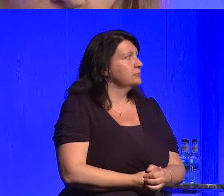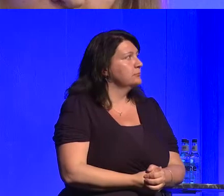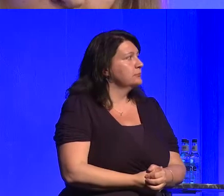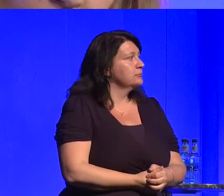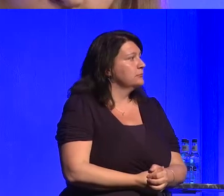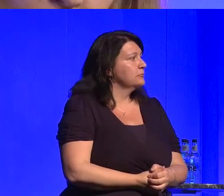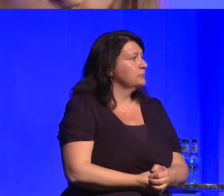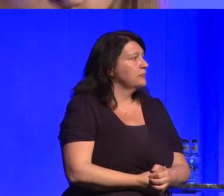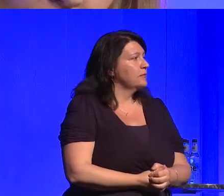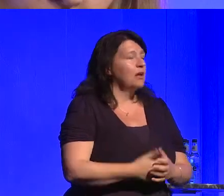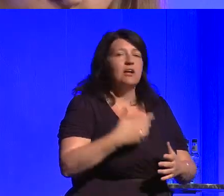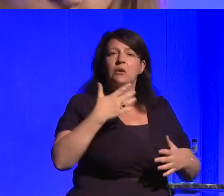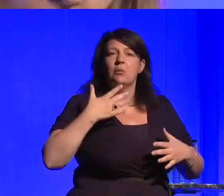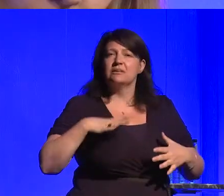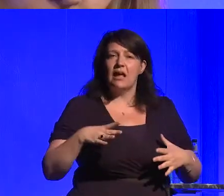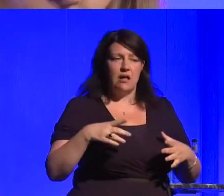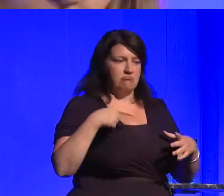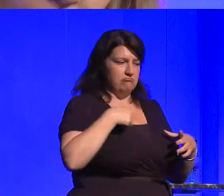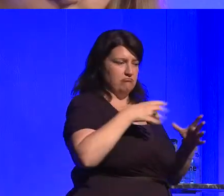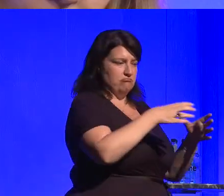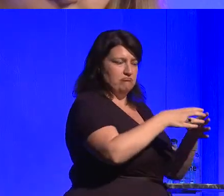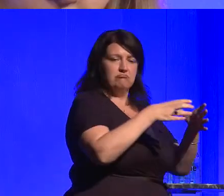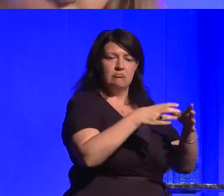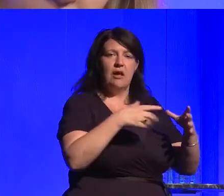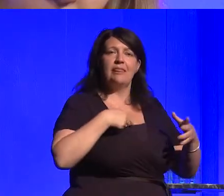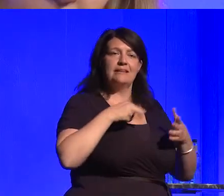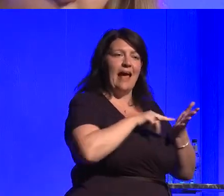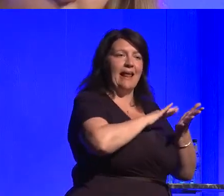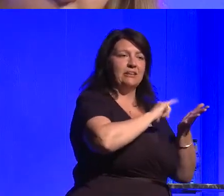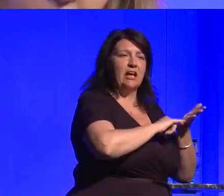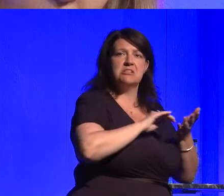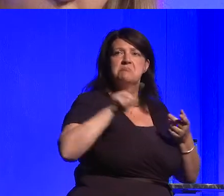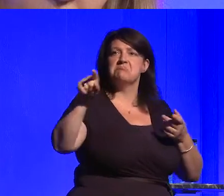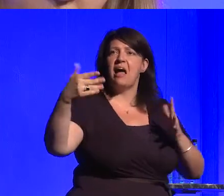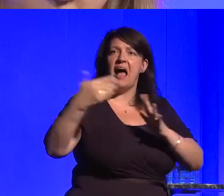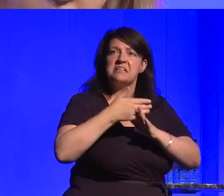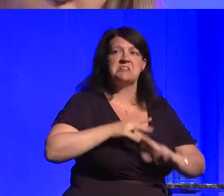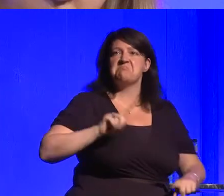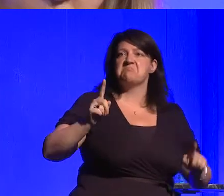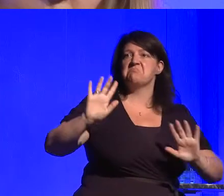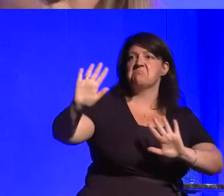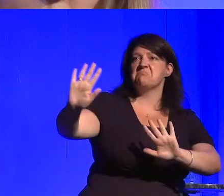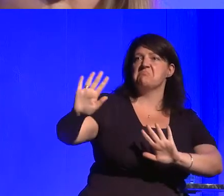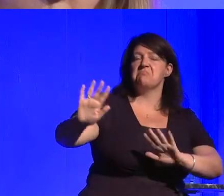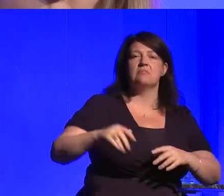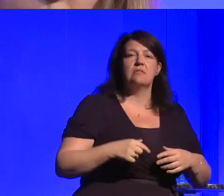sections of our society should not be able to access health services.